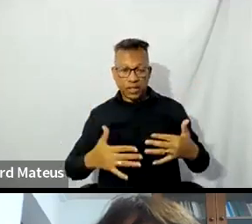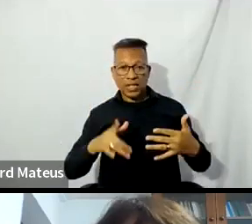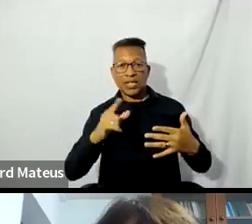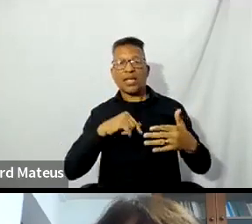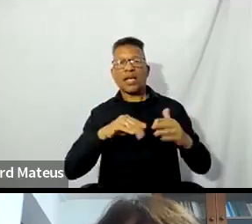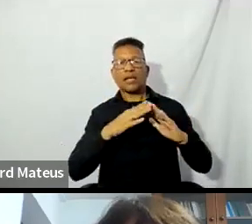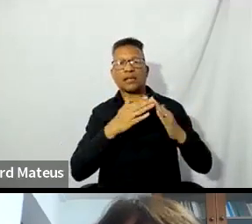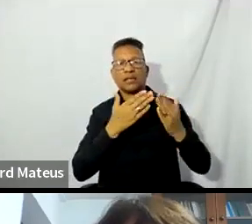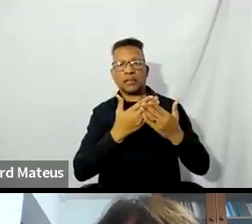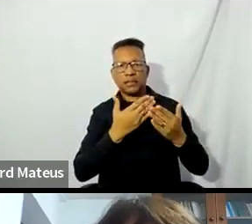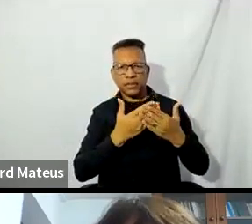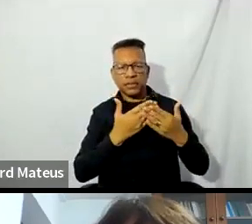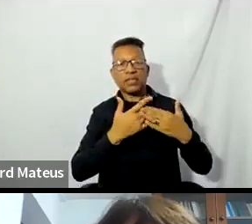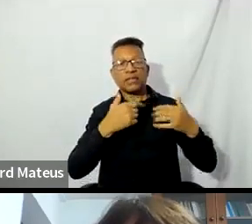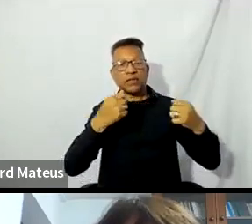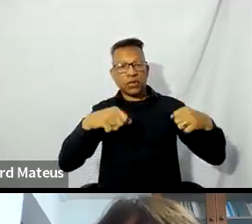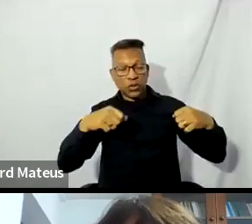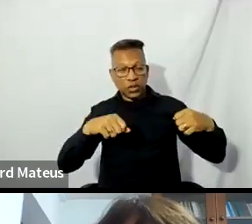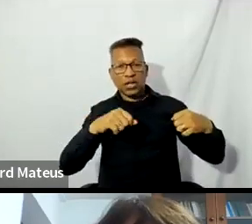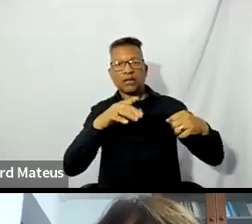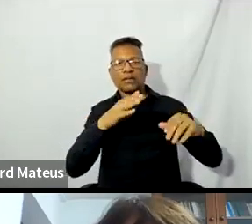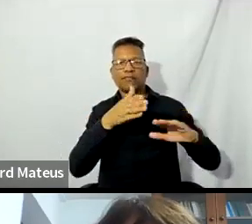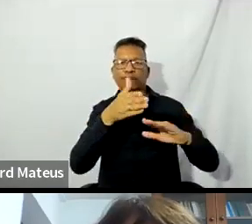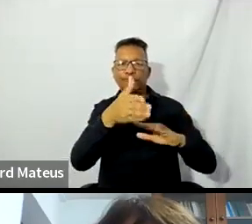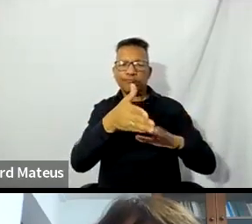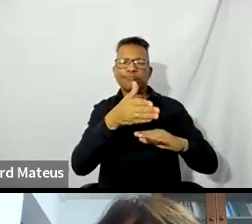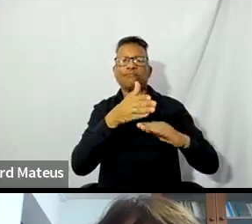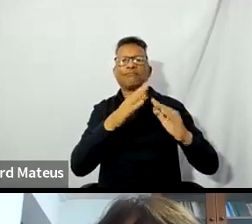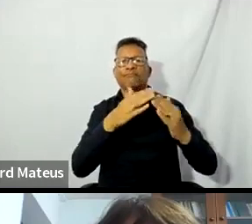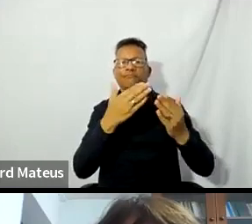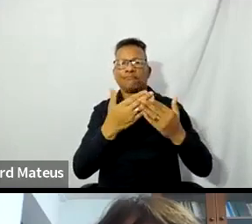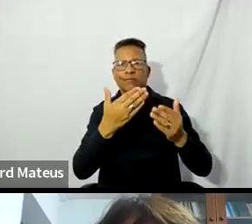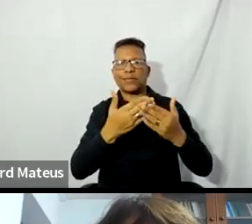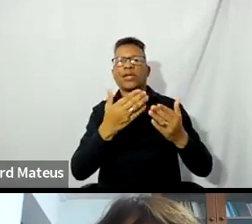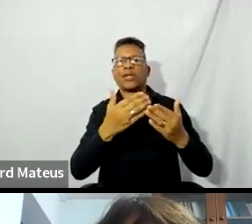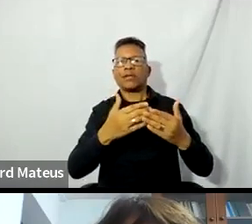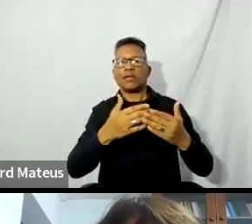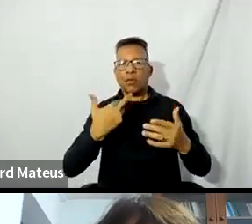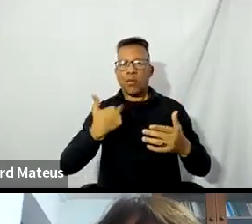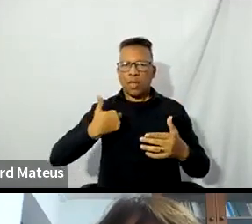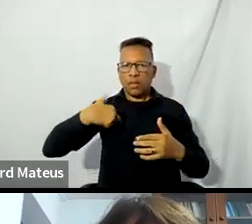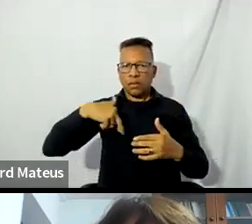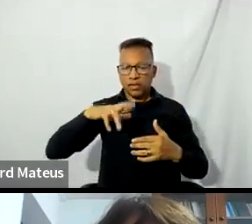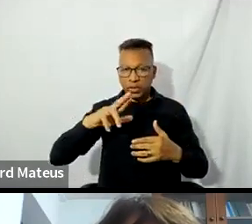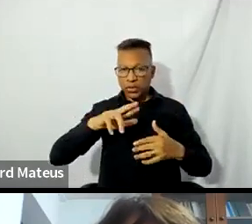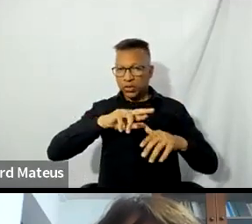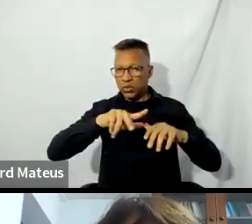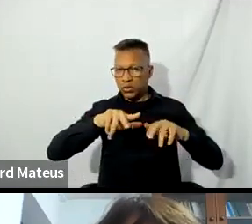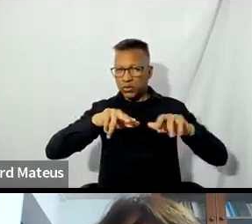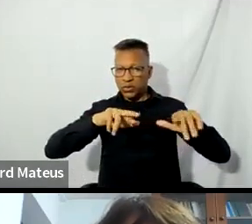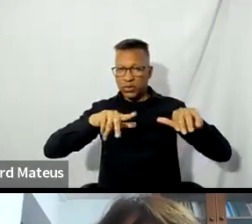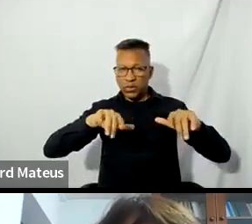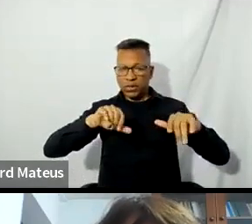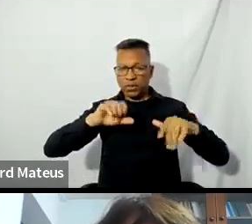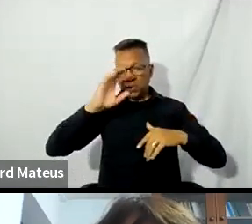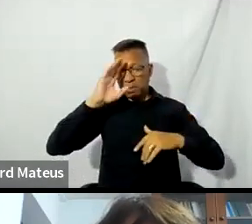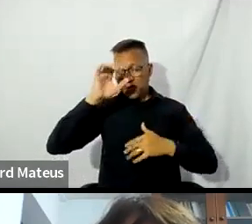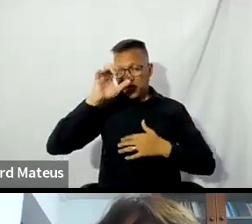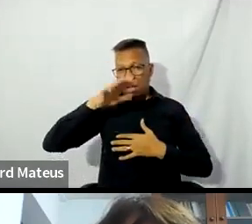religious n religious Oriented is religious oriented as schools, and blah blah blah so I mean blah! So I mean me naming the area where i'm leading right now